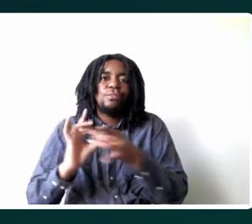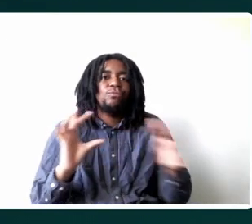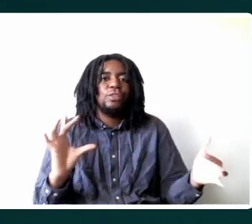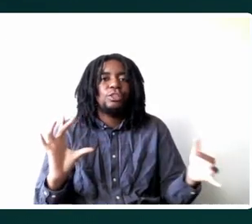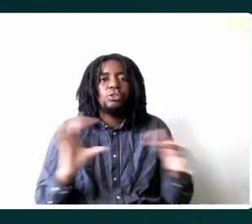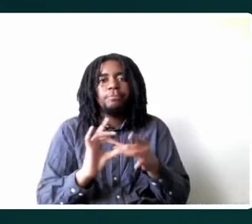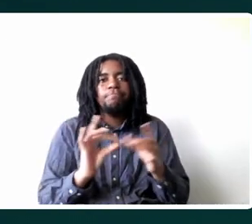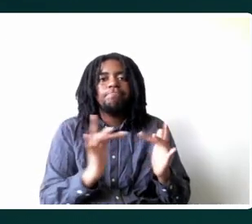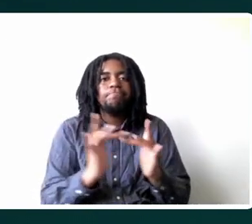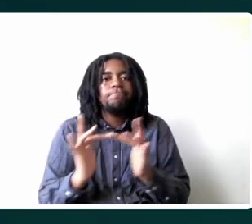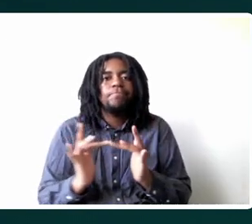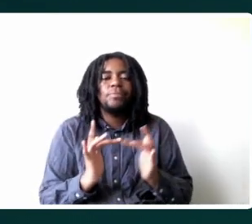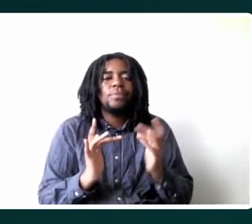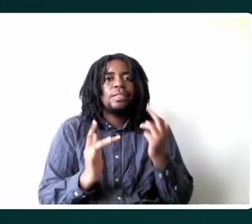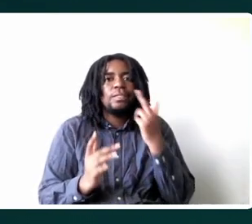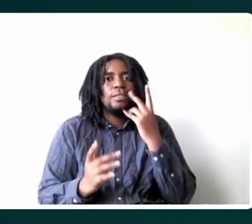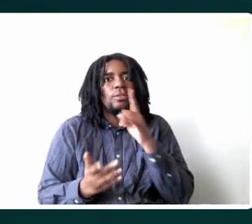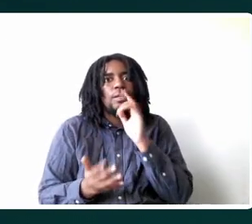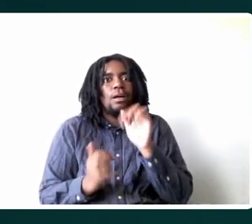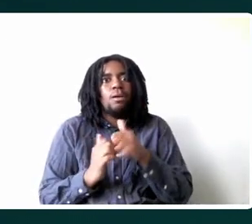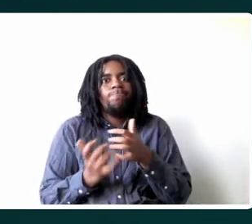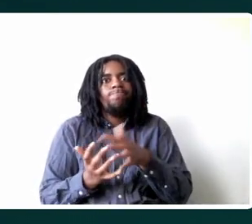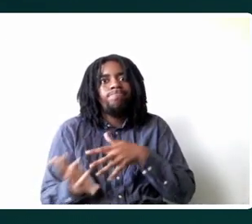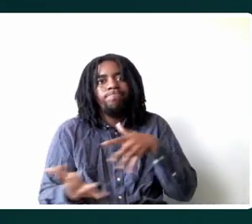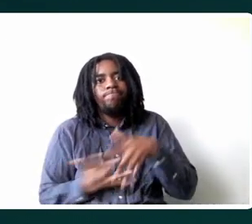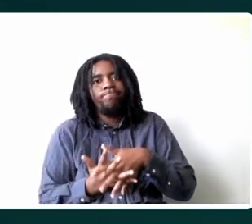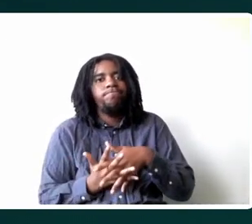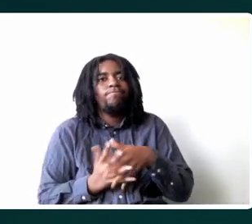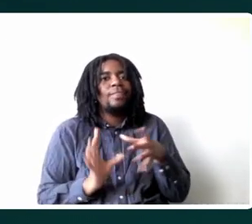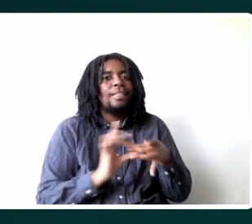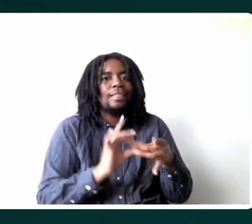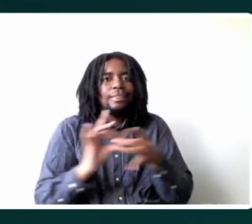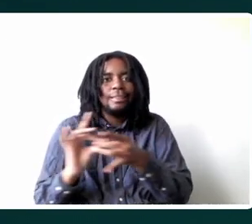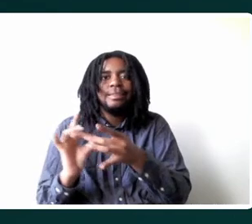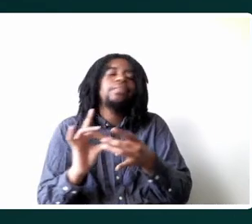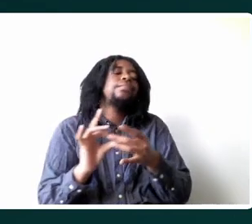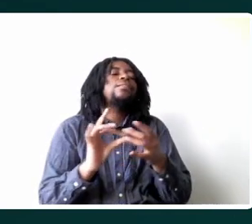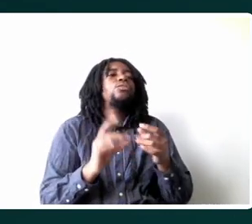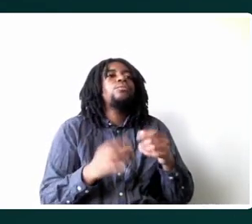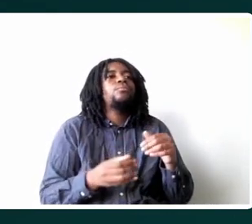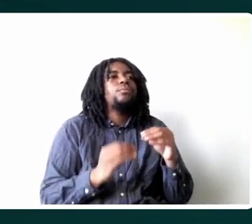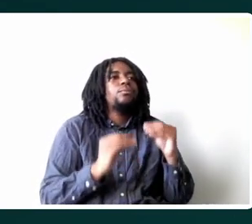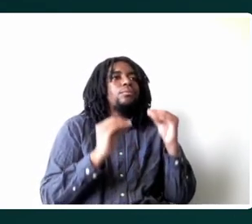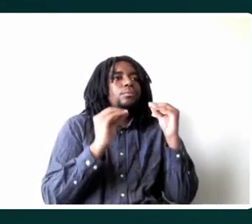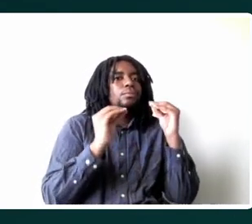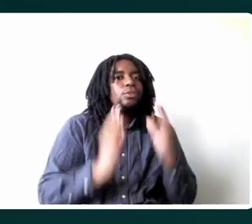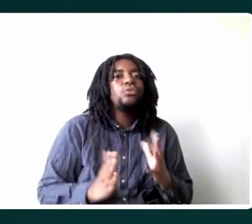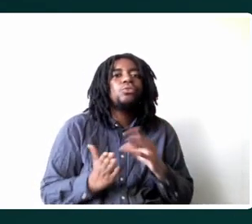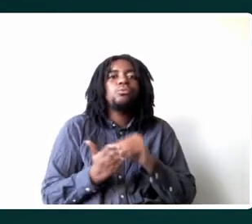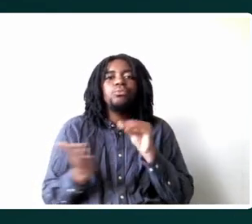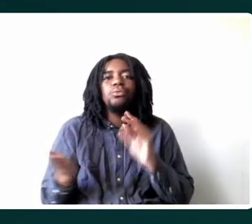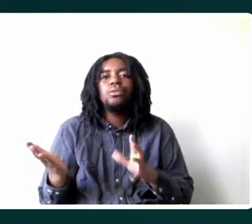embedded so many of these teachers and students or artist educators are in this lineage.